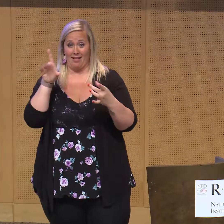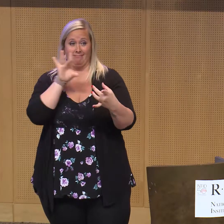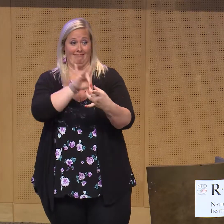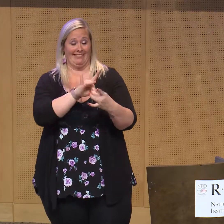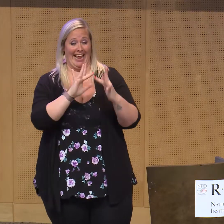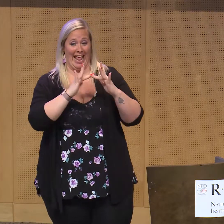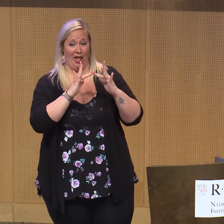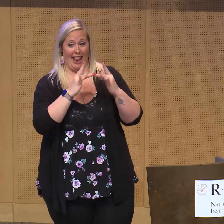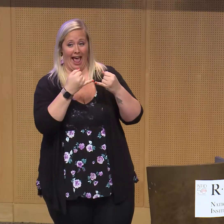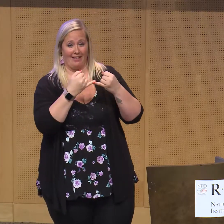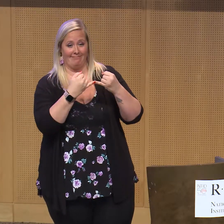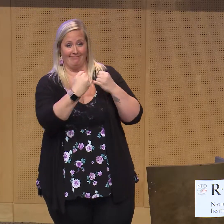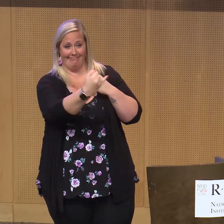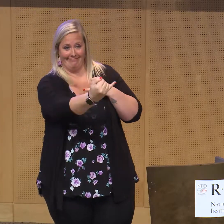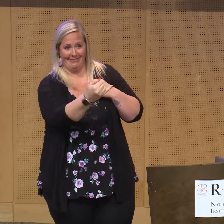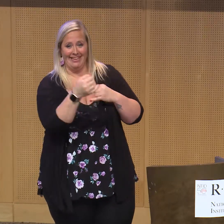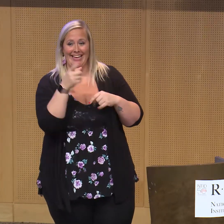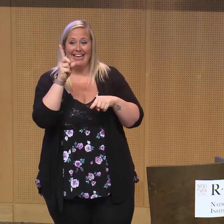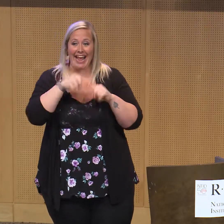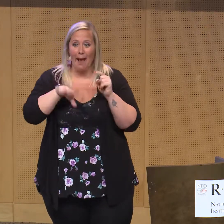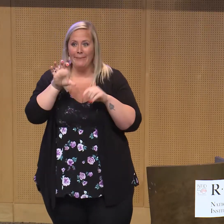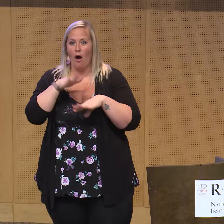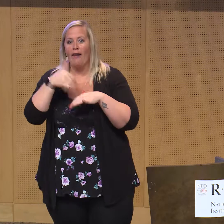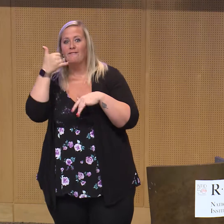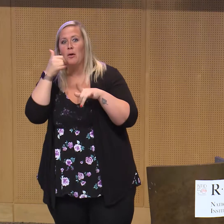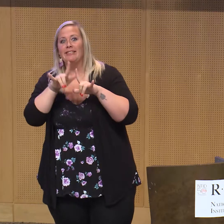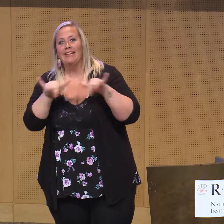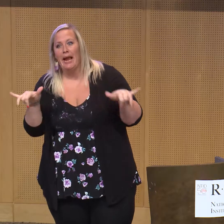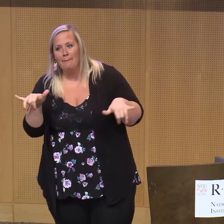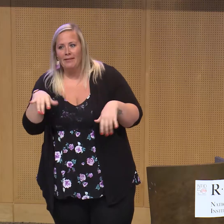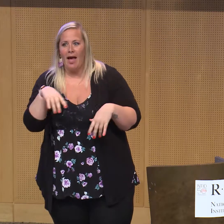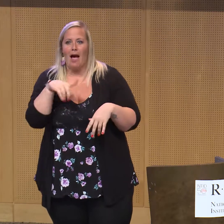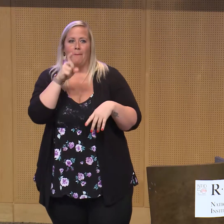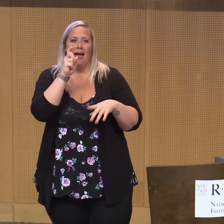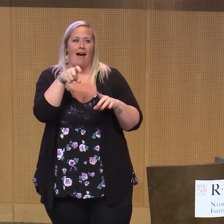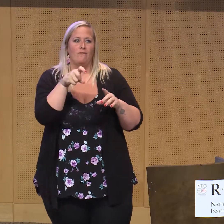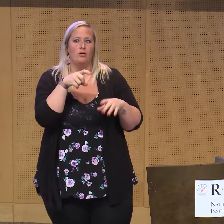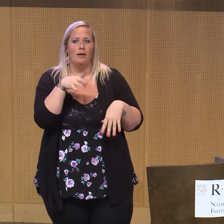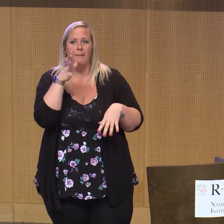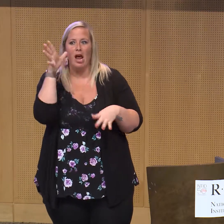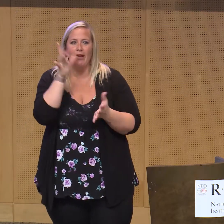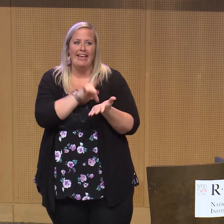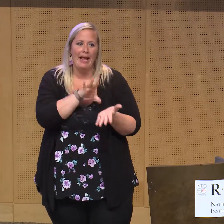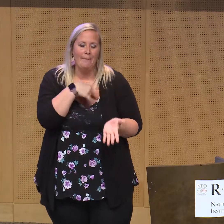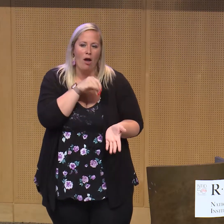with a modem and you had to connect it, hardwired to the phone, and you couldn't have